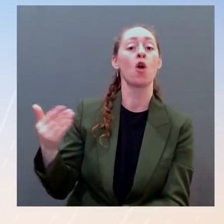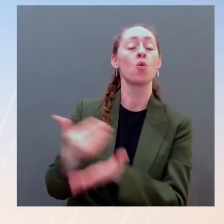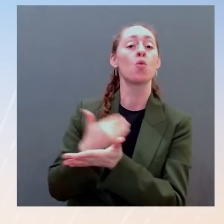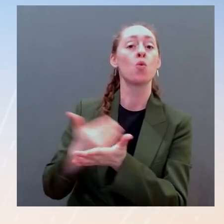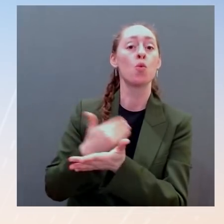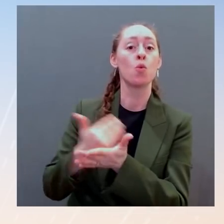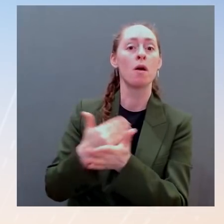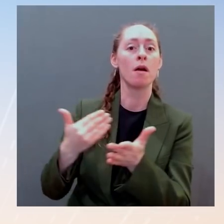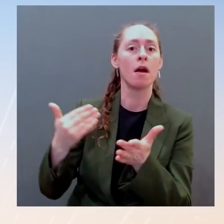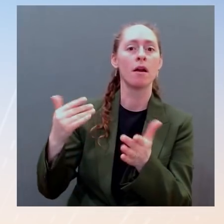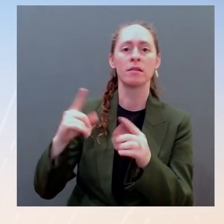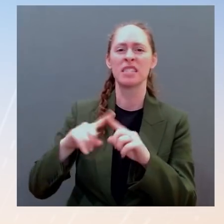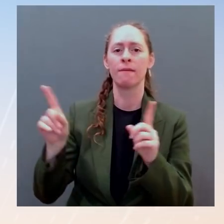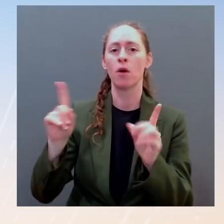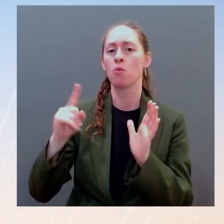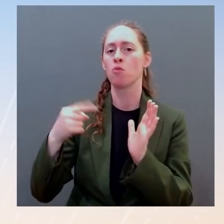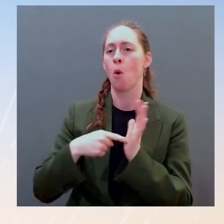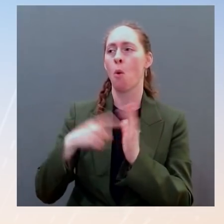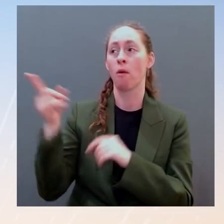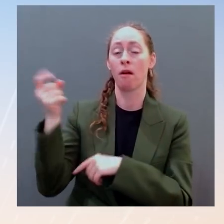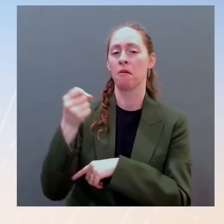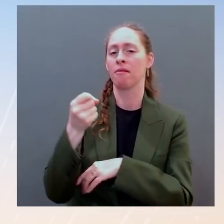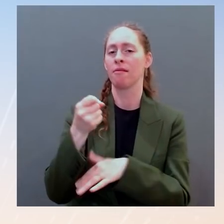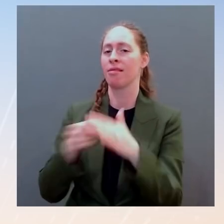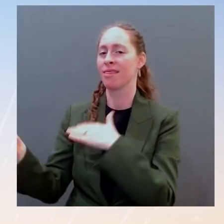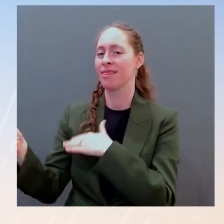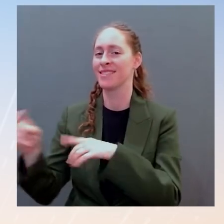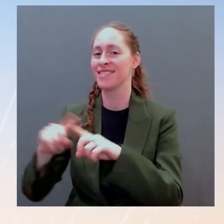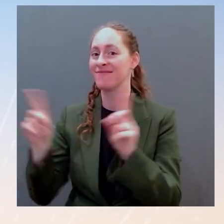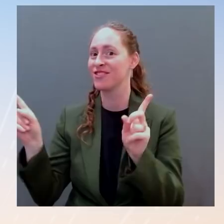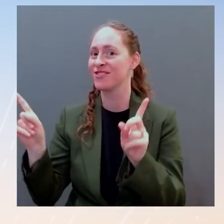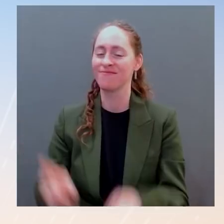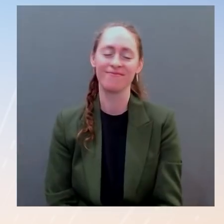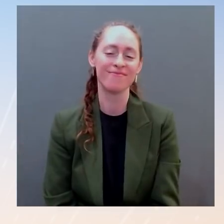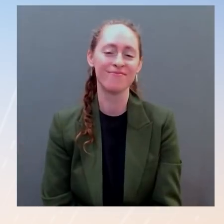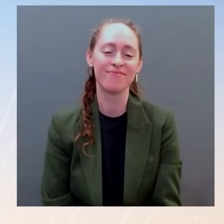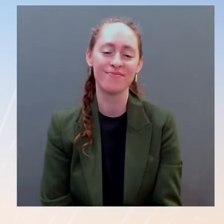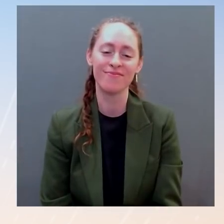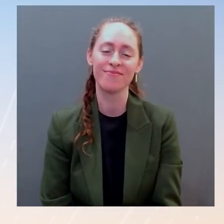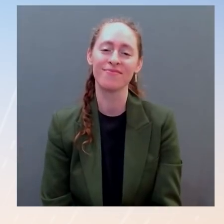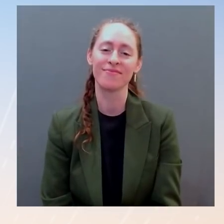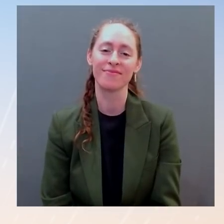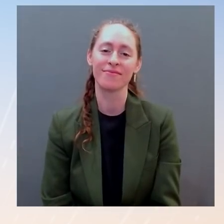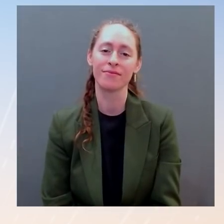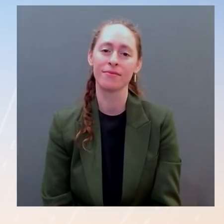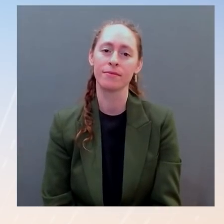we saw the readout from the call with the French President. Did the President see any larger meaning in the French elections